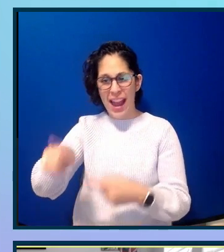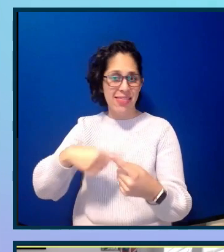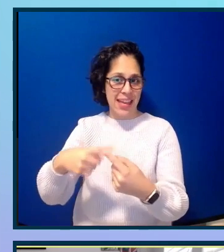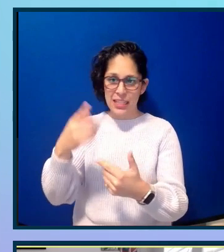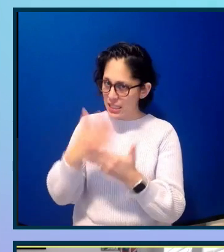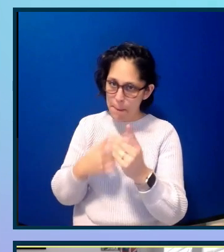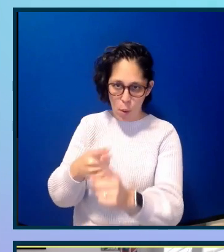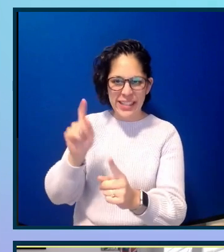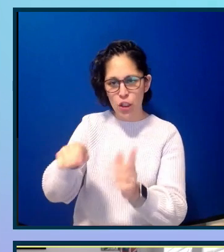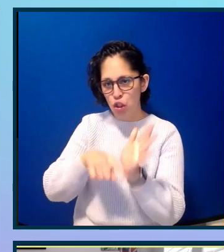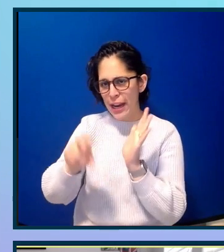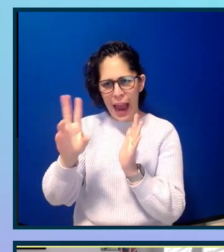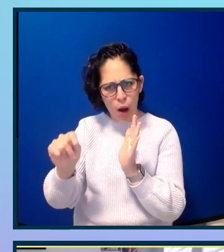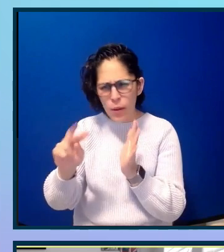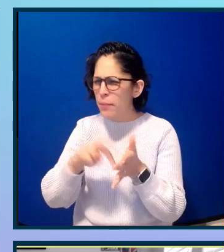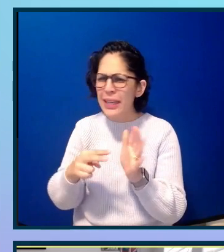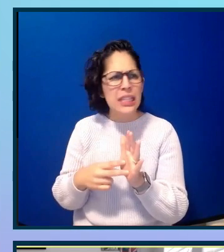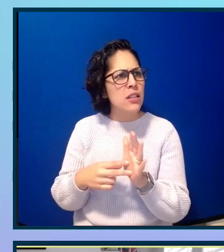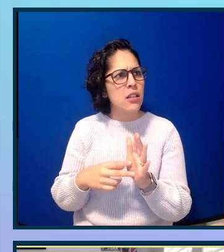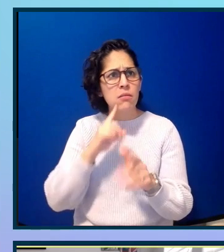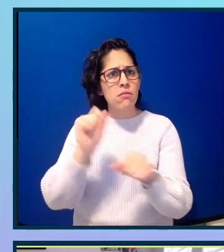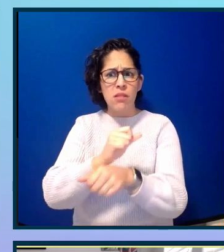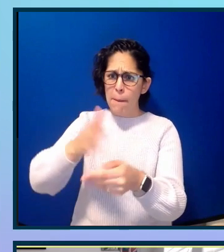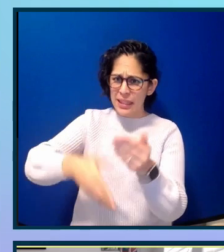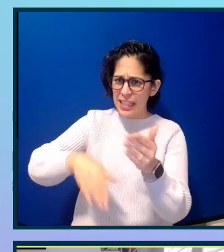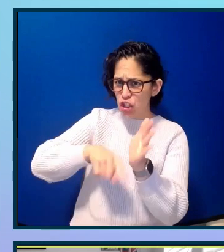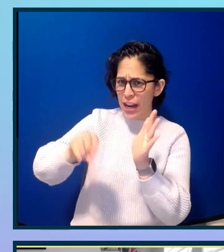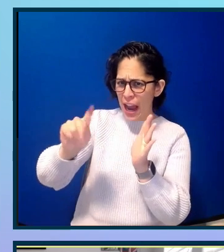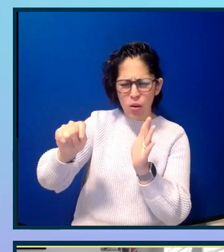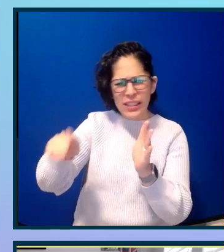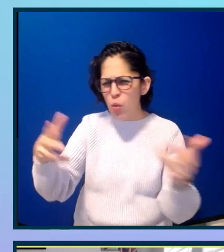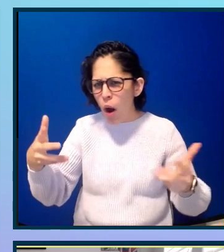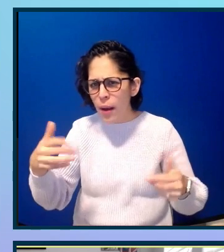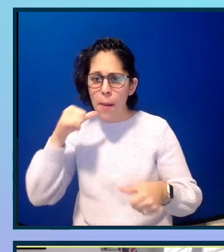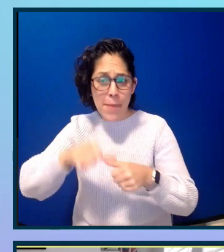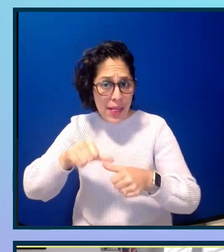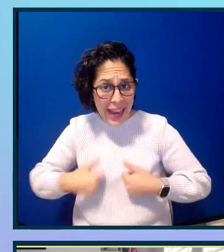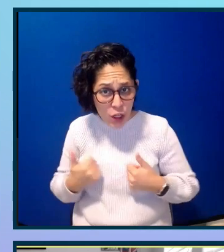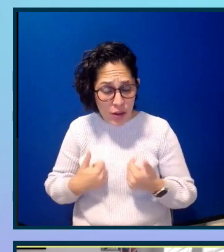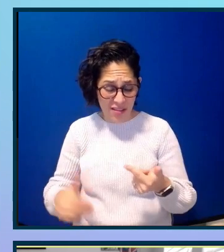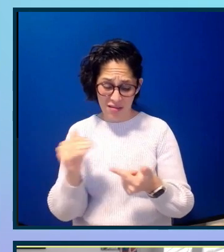Well, what does he need to check out? Does he need a mailing address? Does he need an email address?